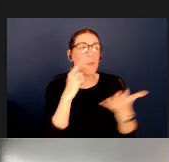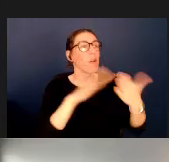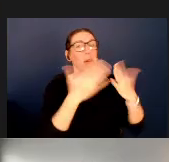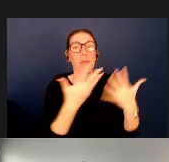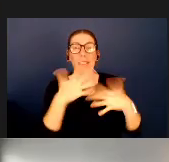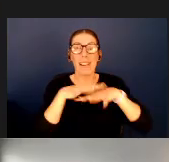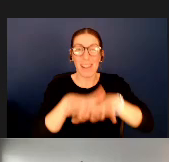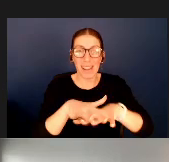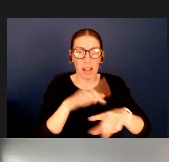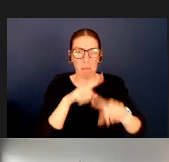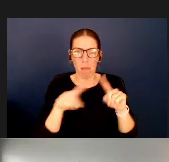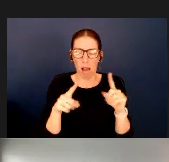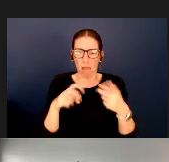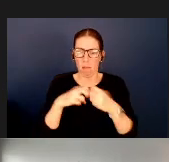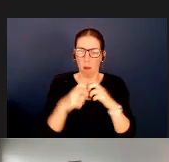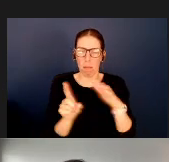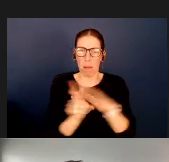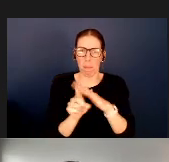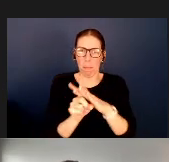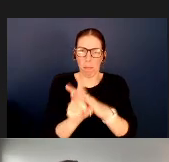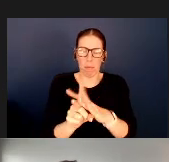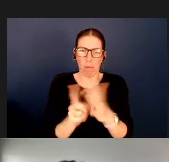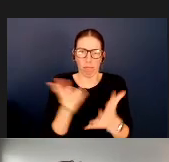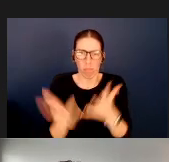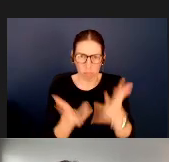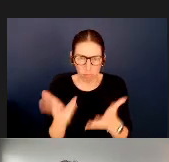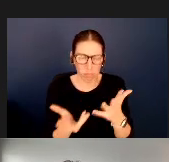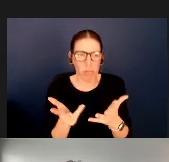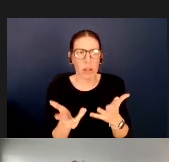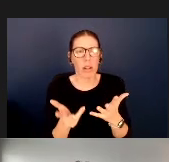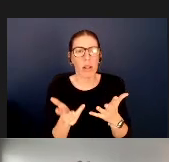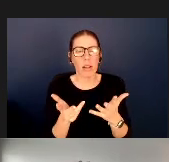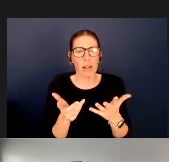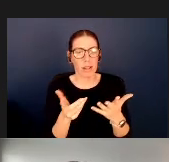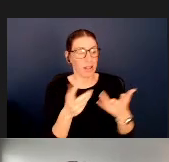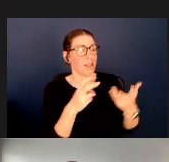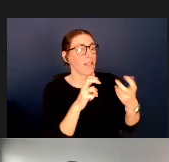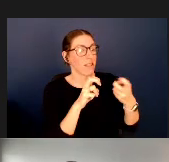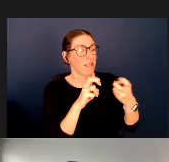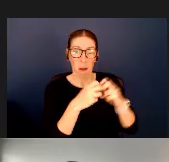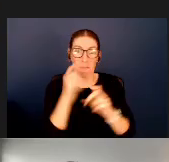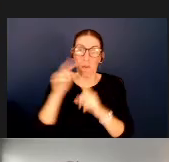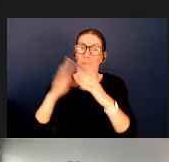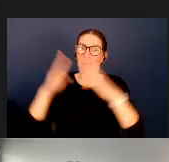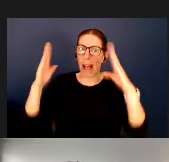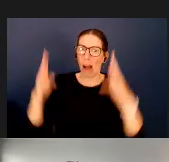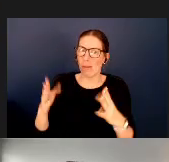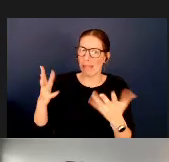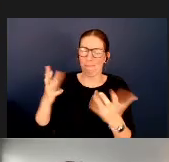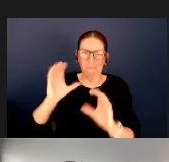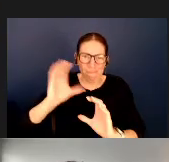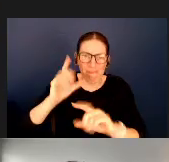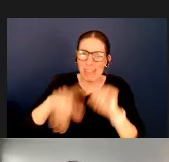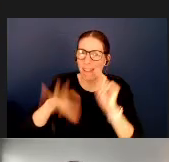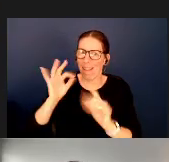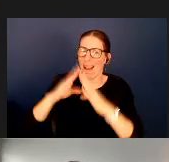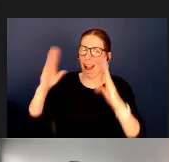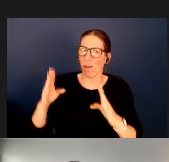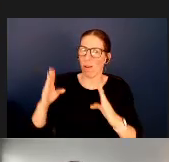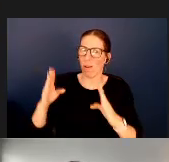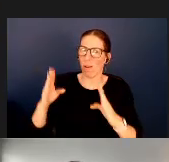hurdle of in trying to work at the problem of housing precarity. Uh I'll quote uh Stephanie